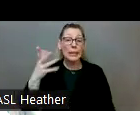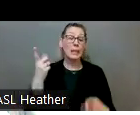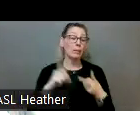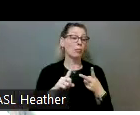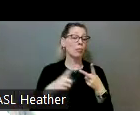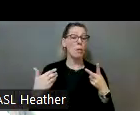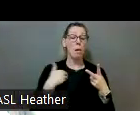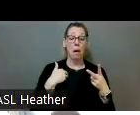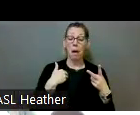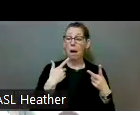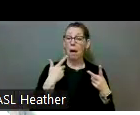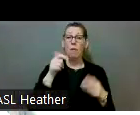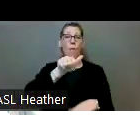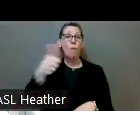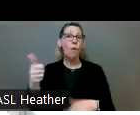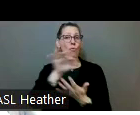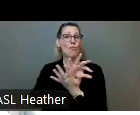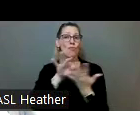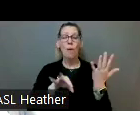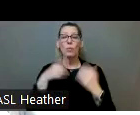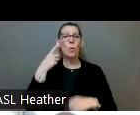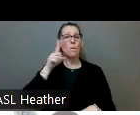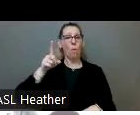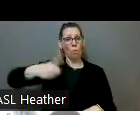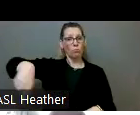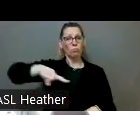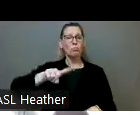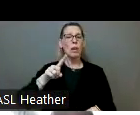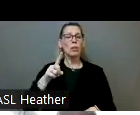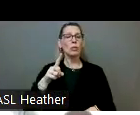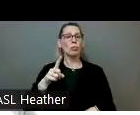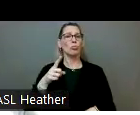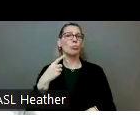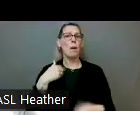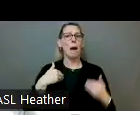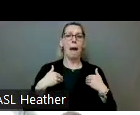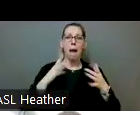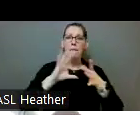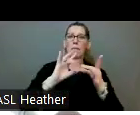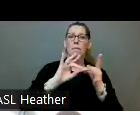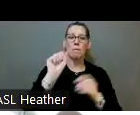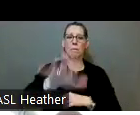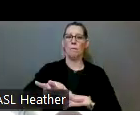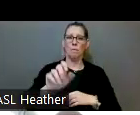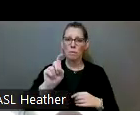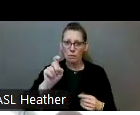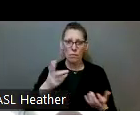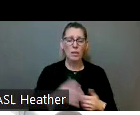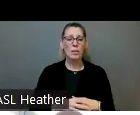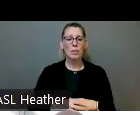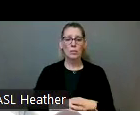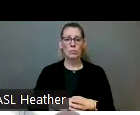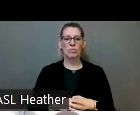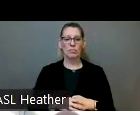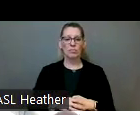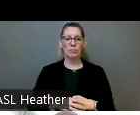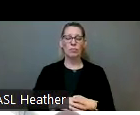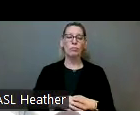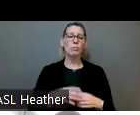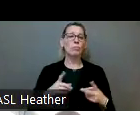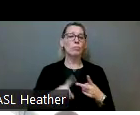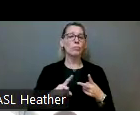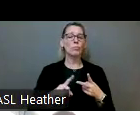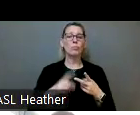opportunities for students to contribute their voice, inclusive environment? So